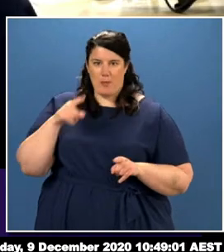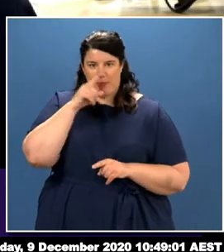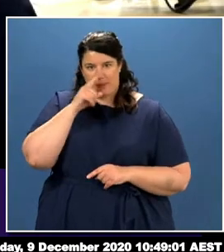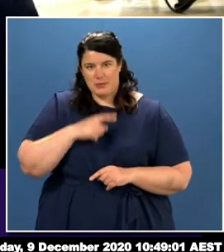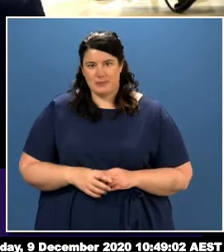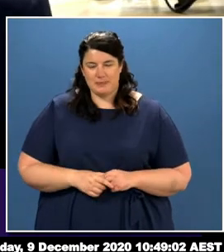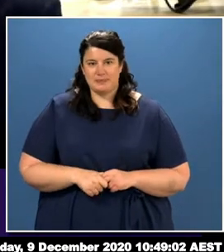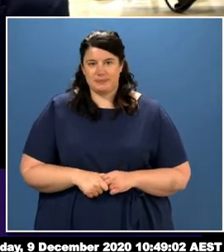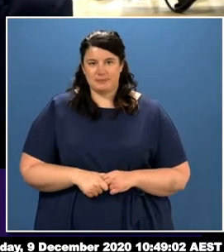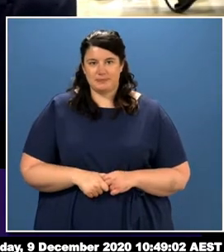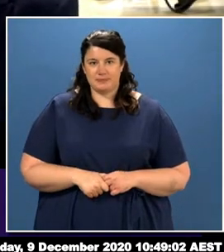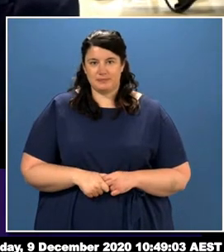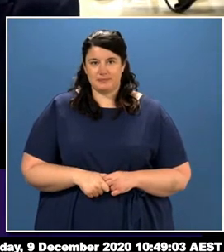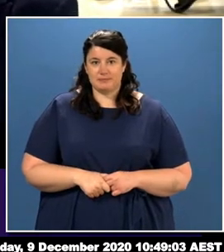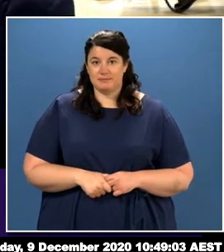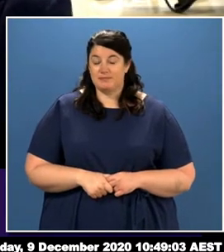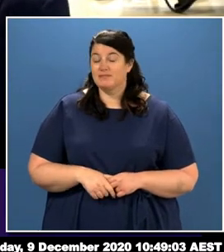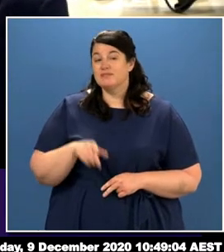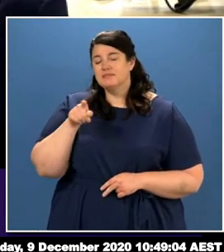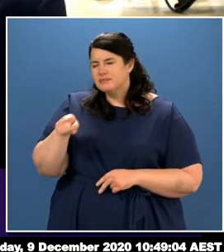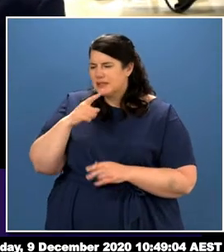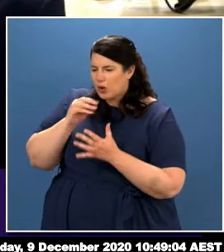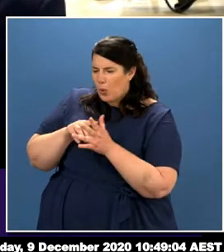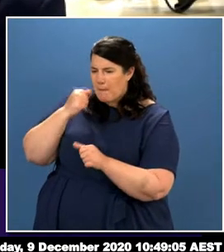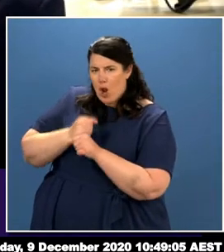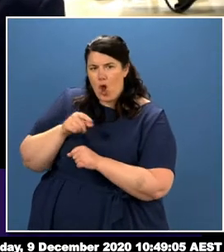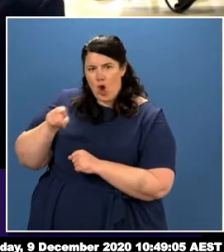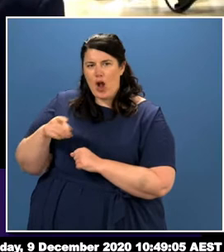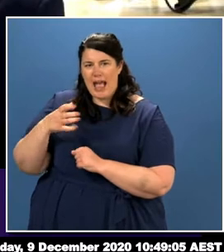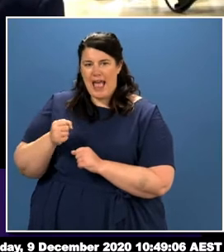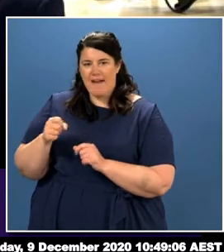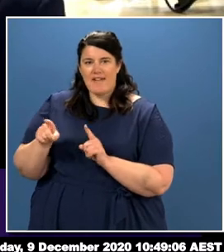You say in your blog that it's the silver lining approach which you mentioned earlier in your evidence.